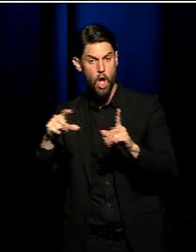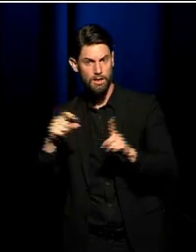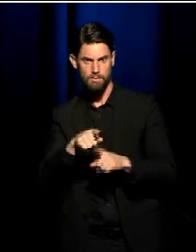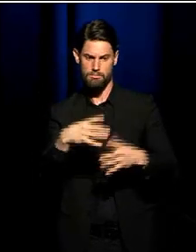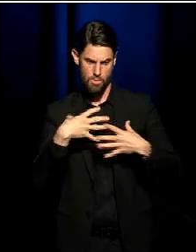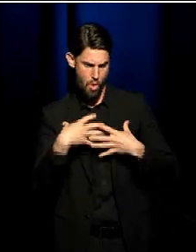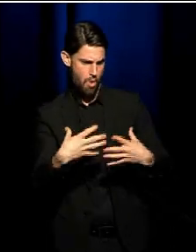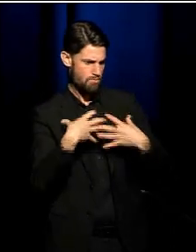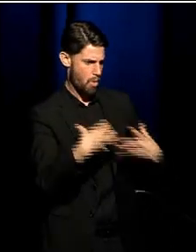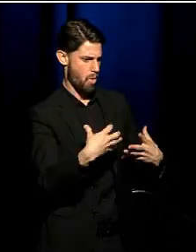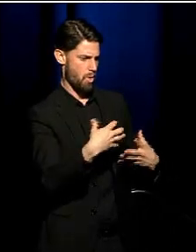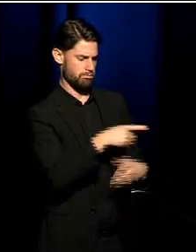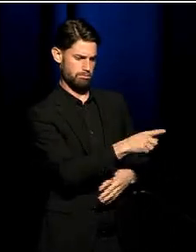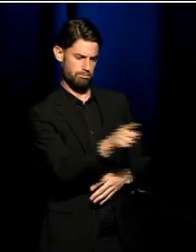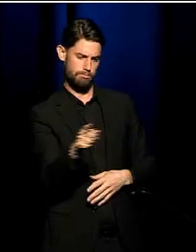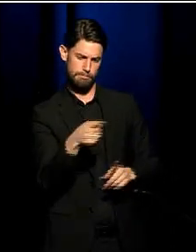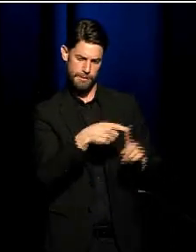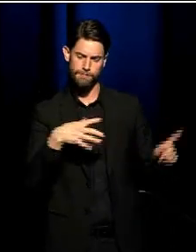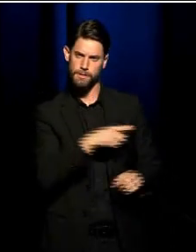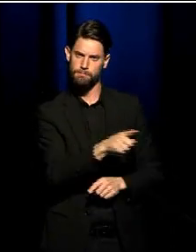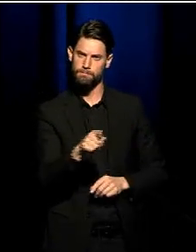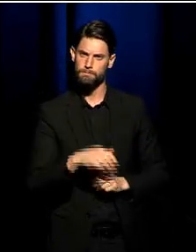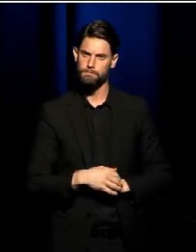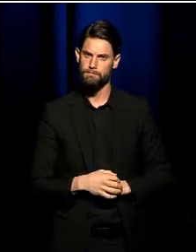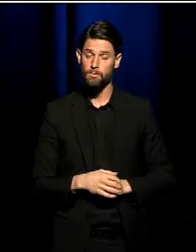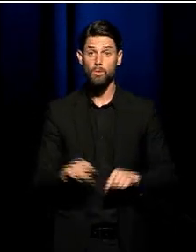important to recognise that violence towards people with disability is